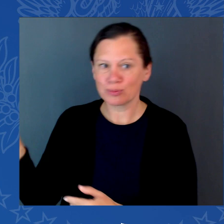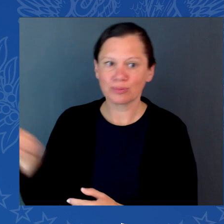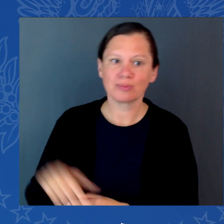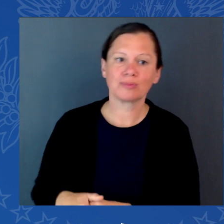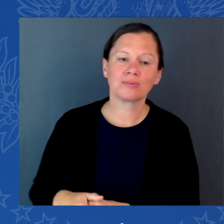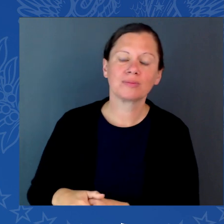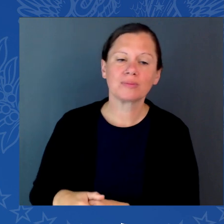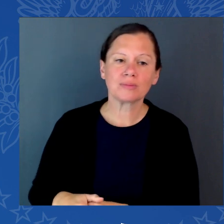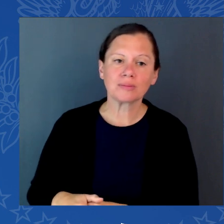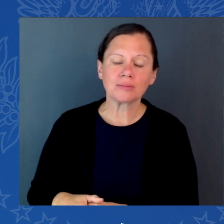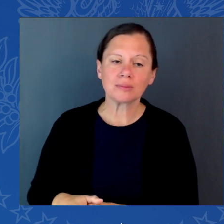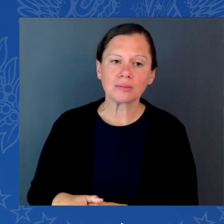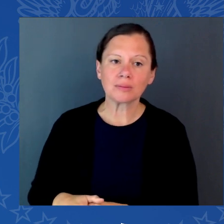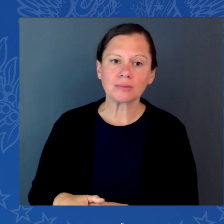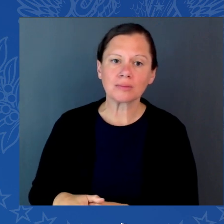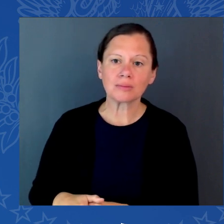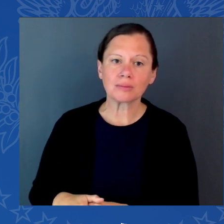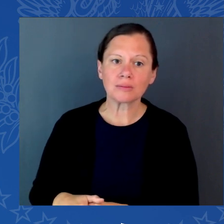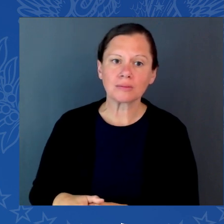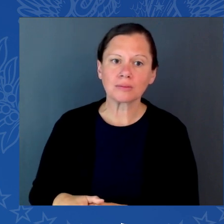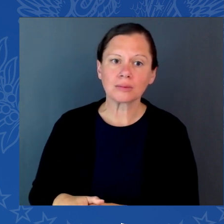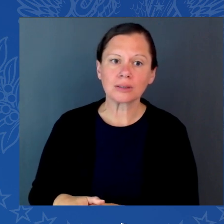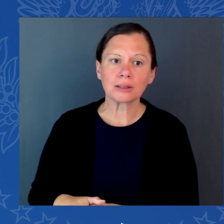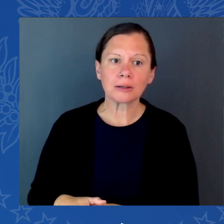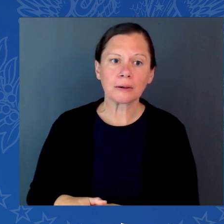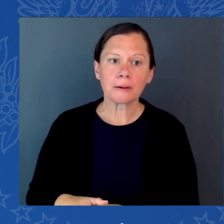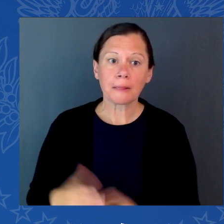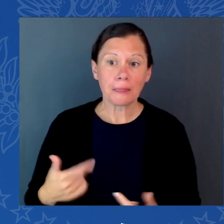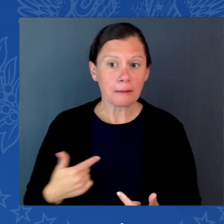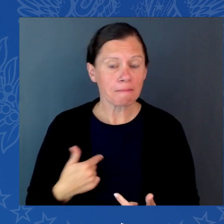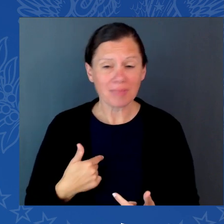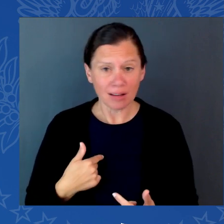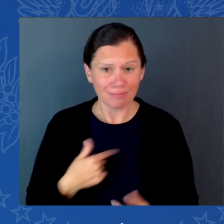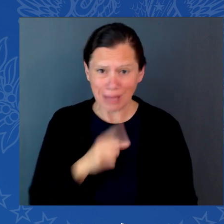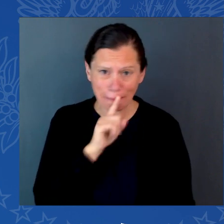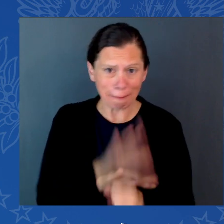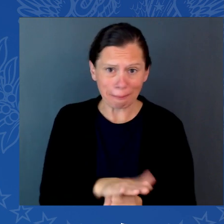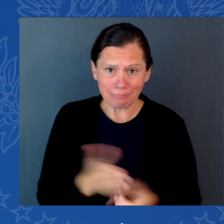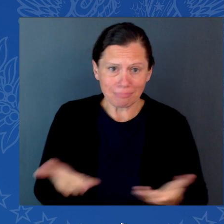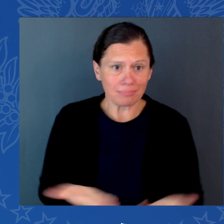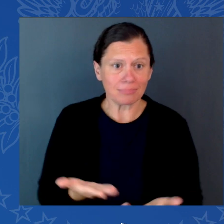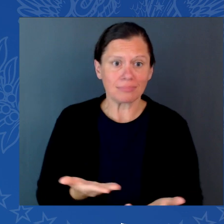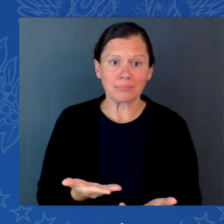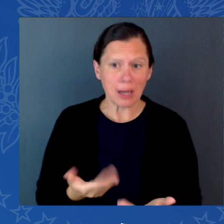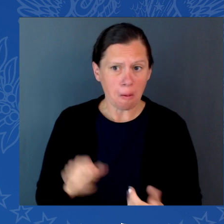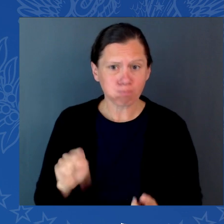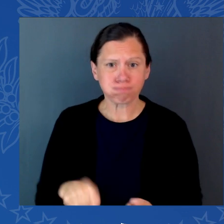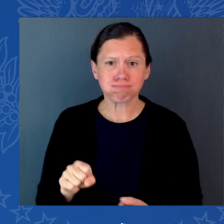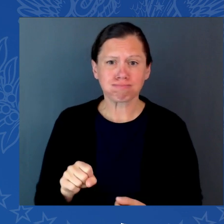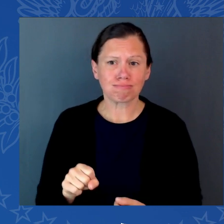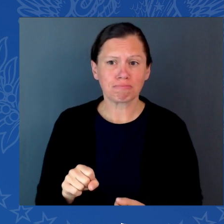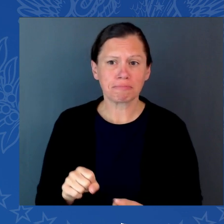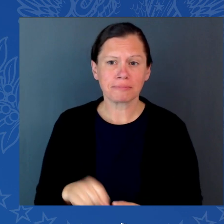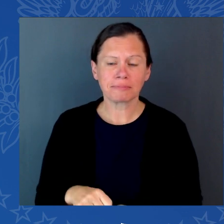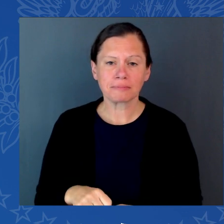We are committed, and we had similar exchange with my friends, Mohammed bin Zayed.